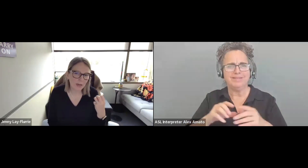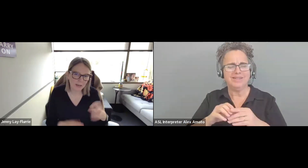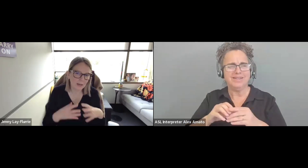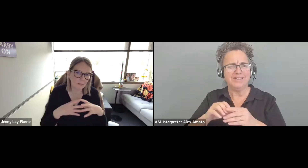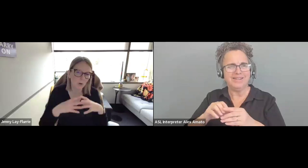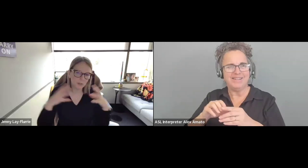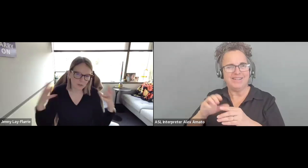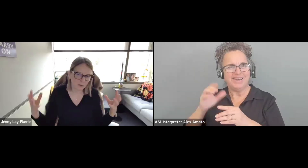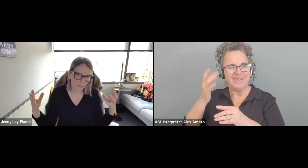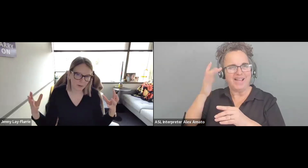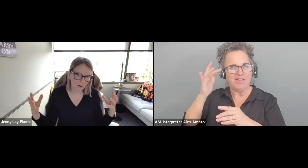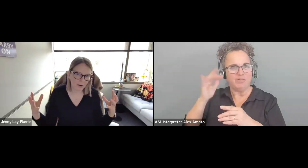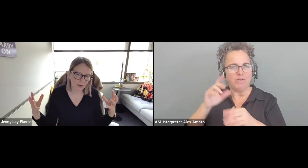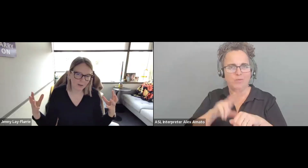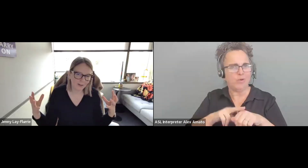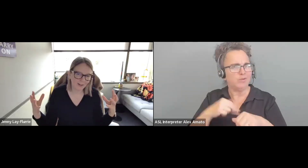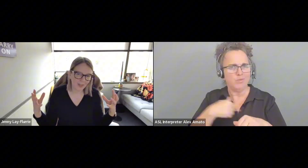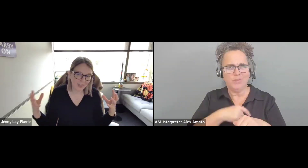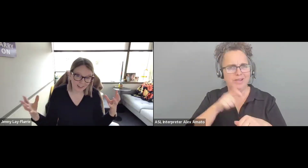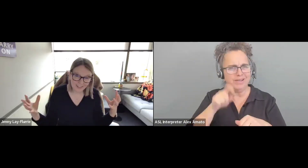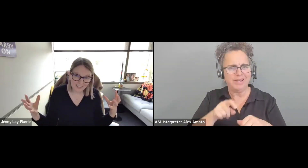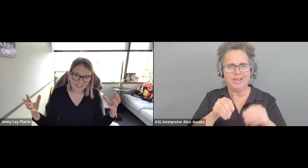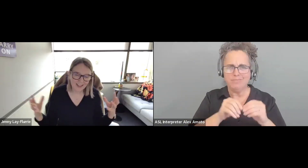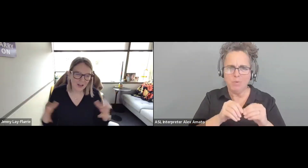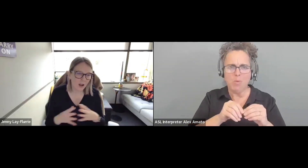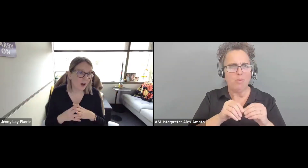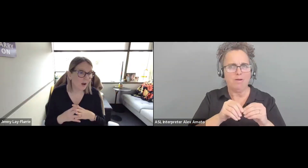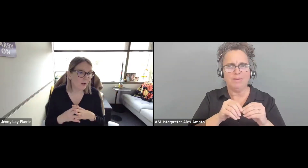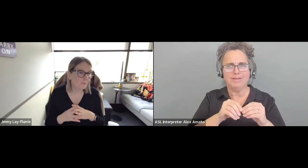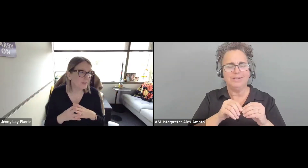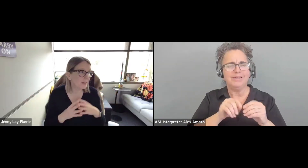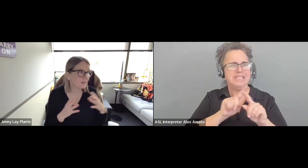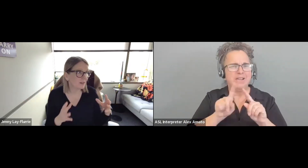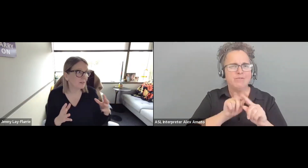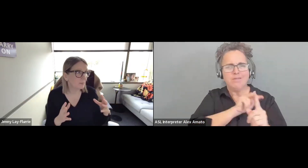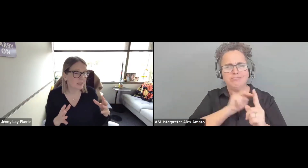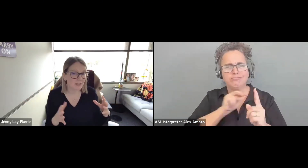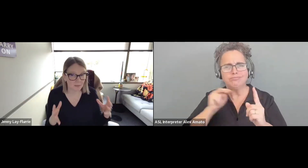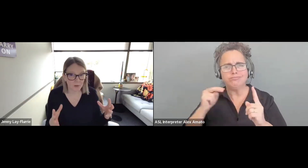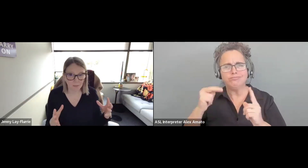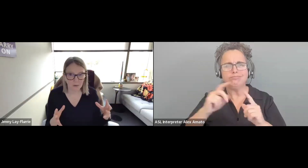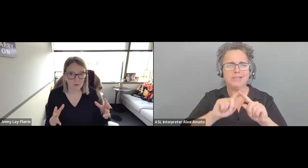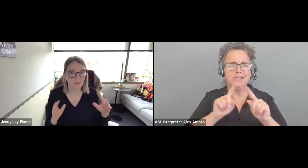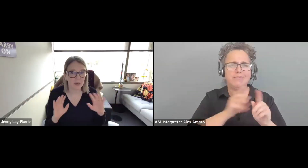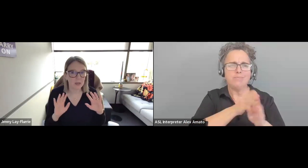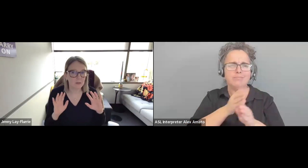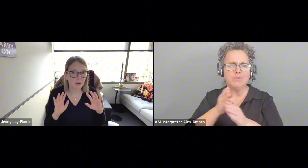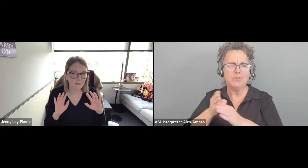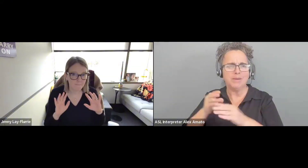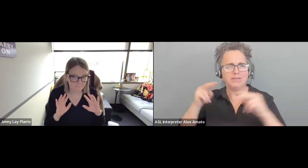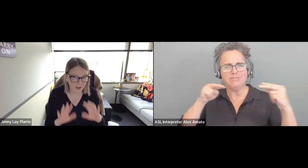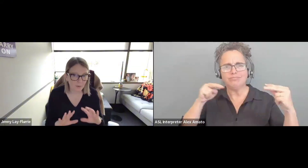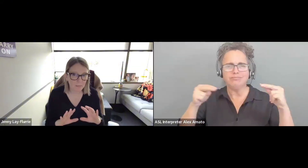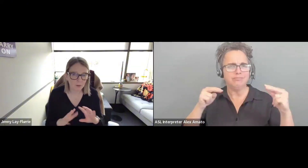We need multidisciplinary thinkers. The accessibility team at Microsoft is very